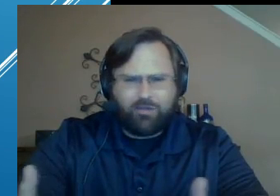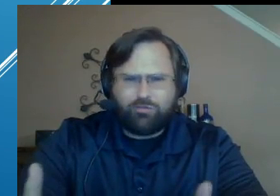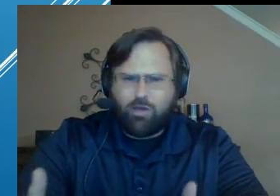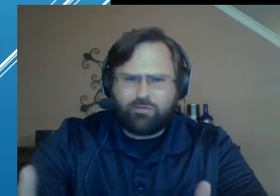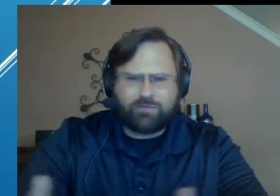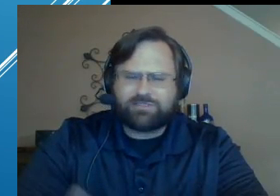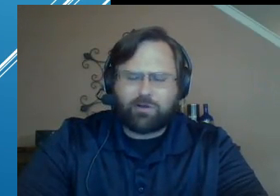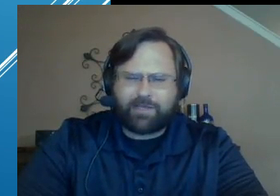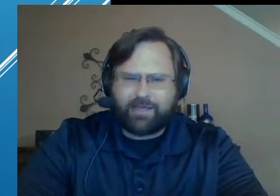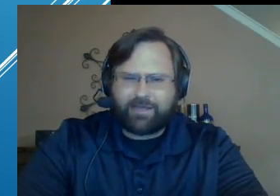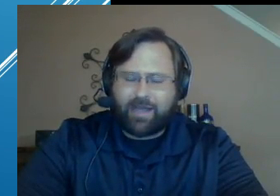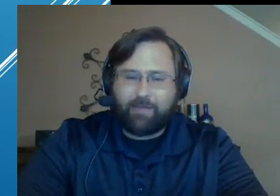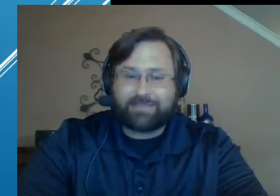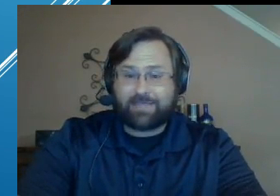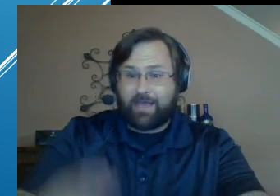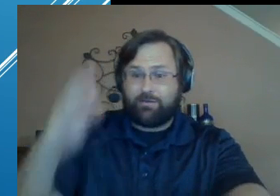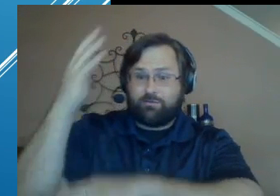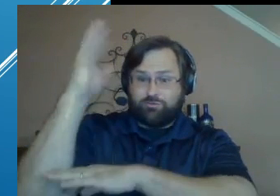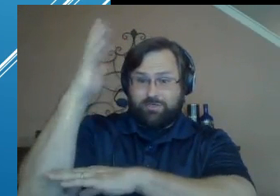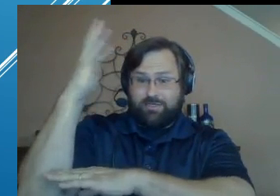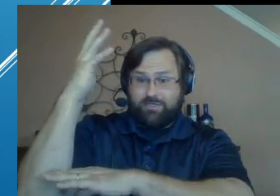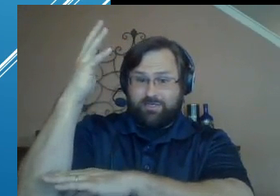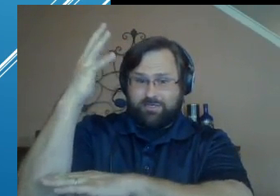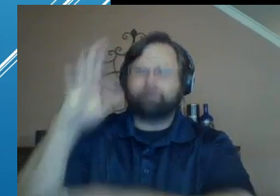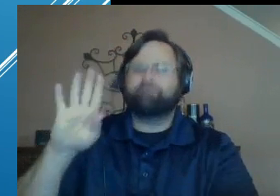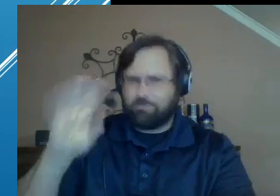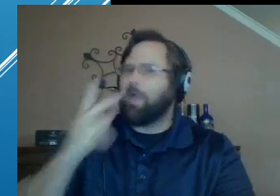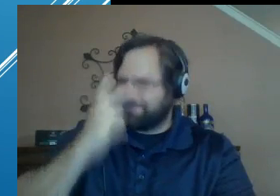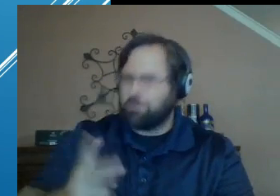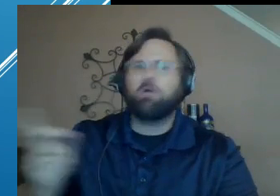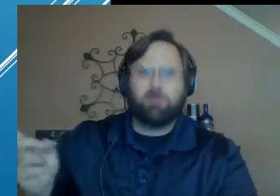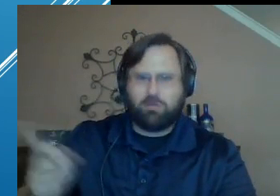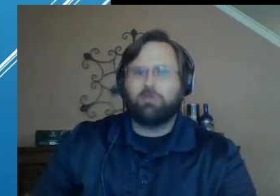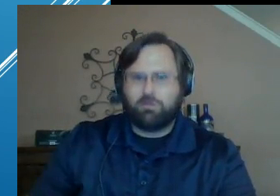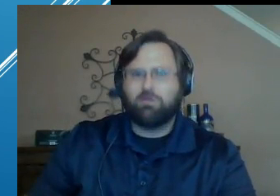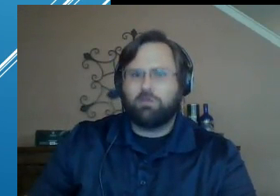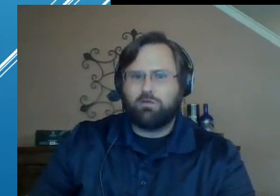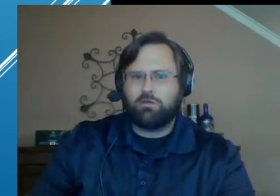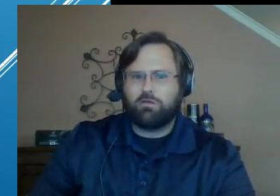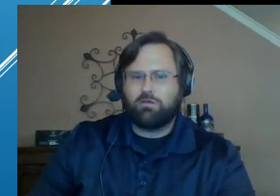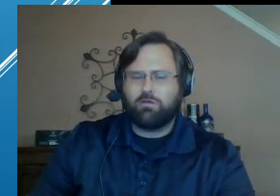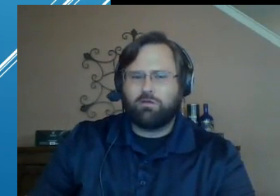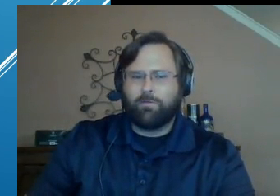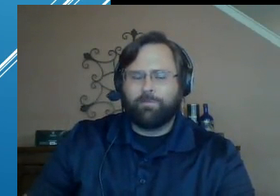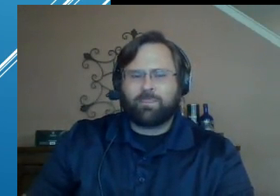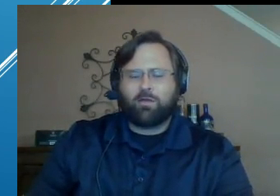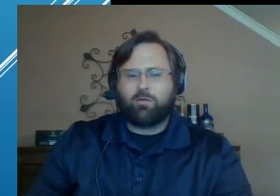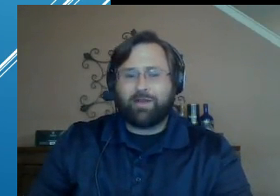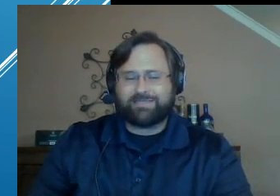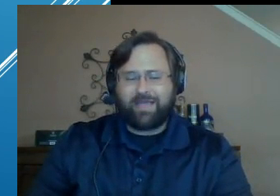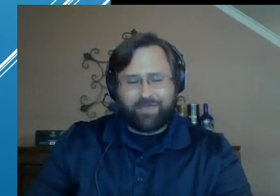do you know that it was terrible lighting and I might sign when I signed